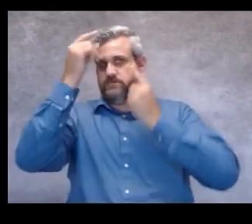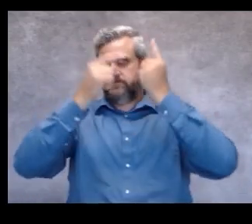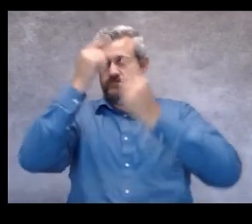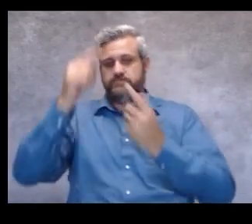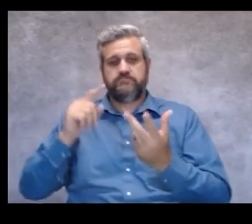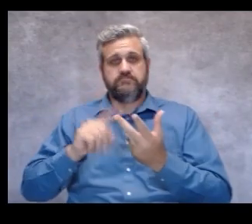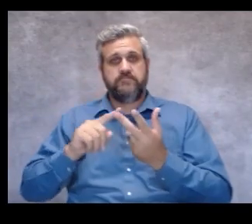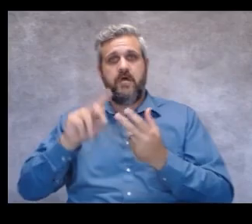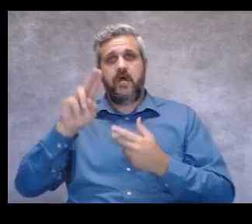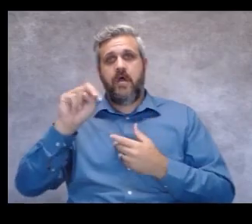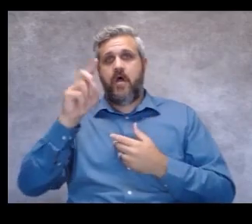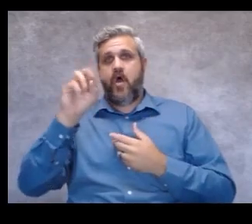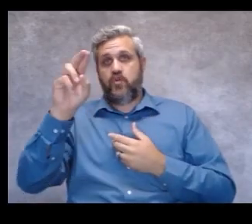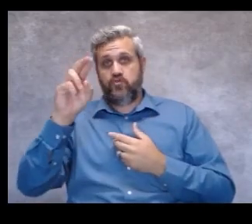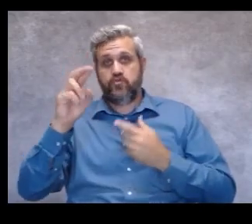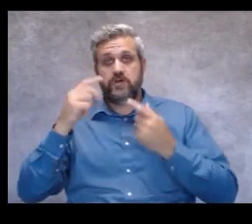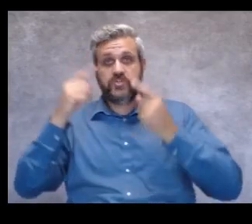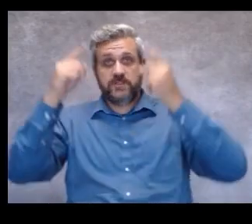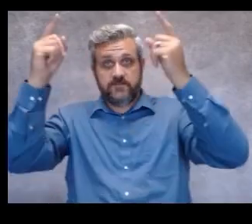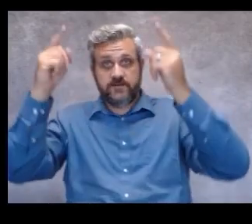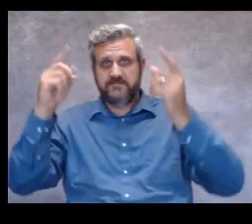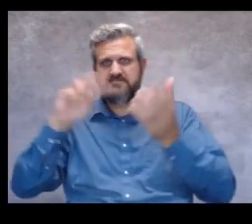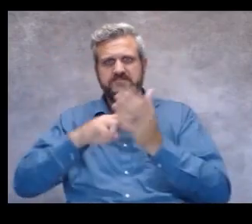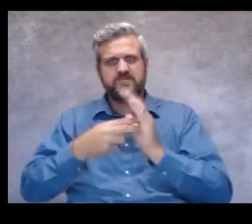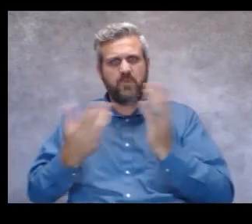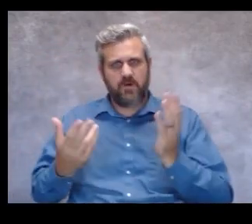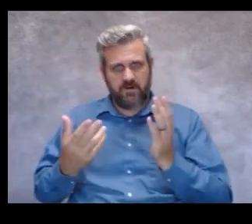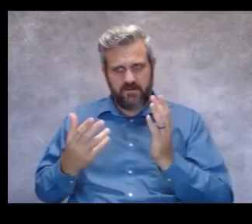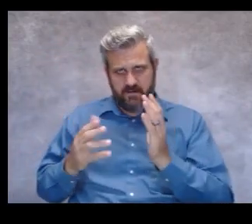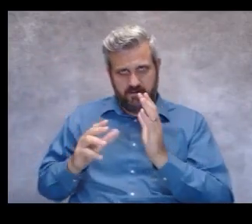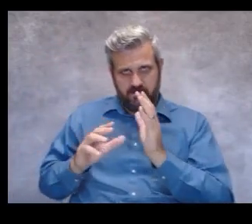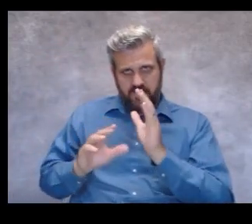Underachchieving is defined as the development of a